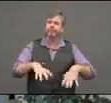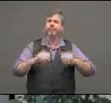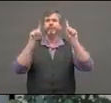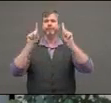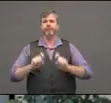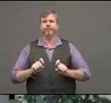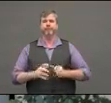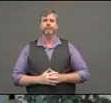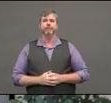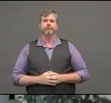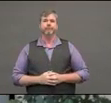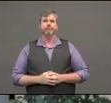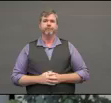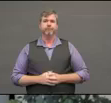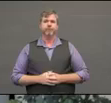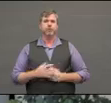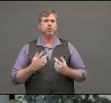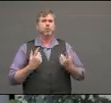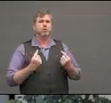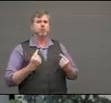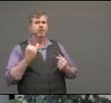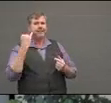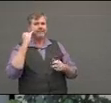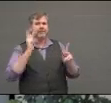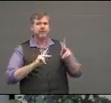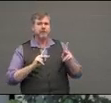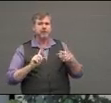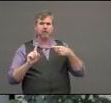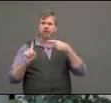tested positives TN: Absolutely great question so if you are considered a